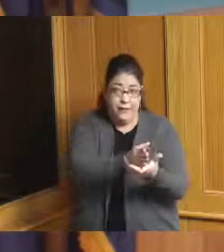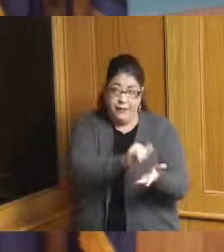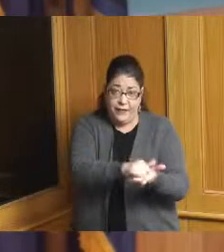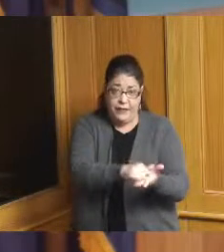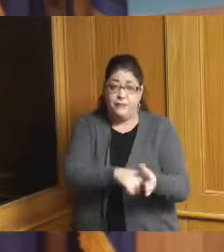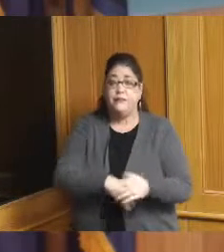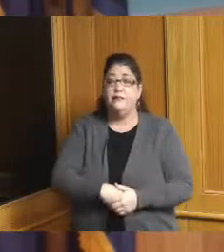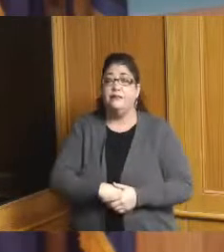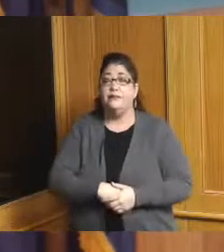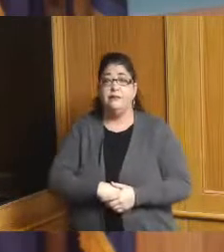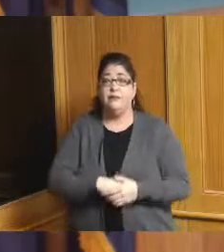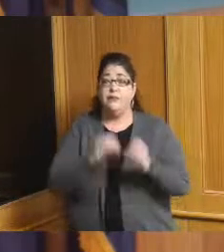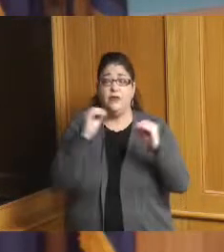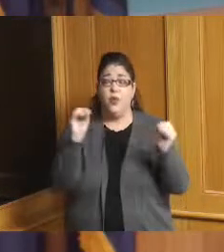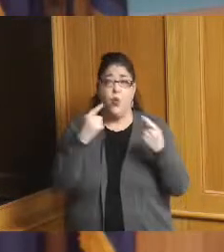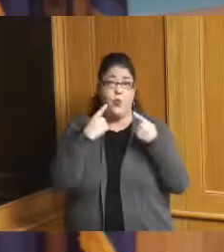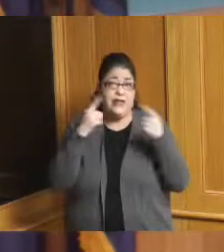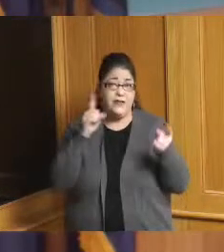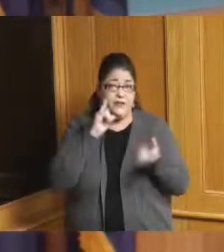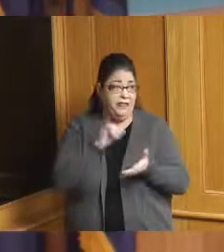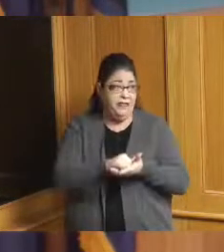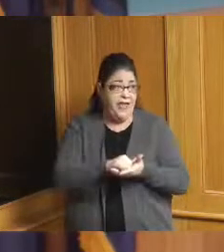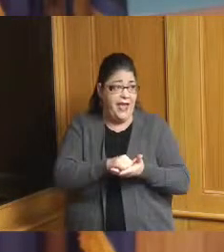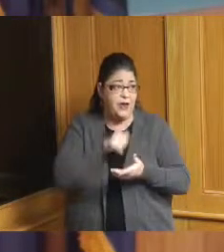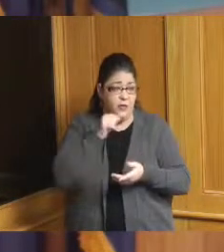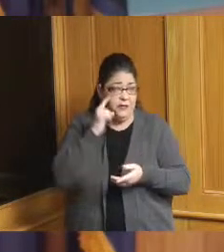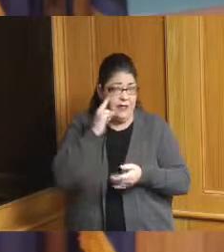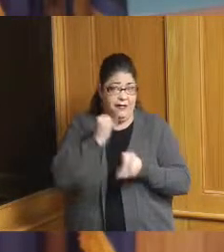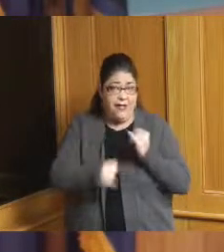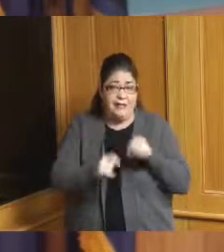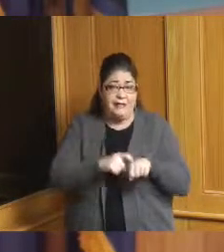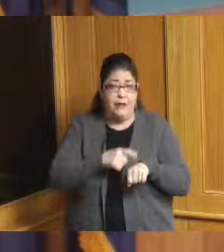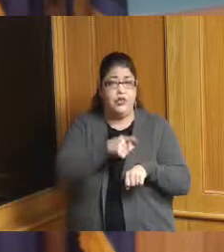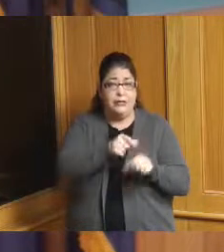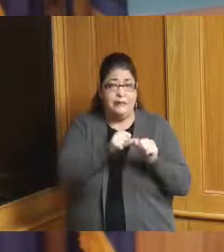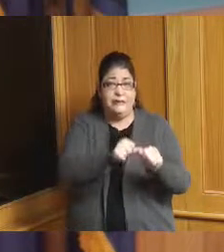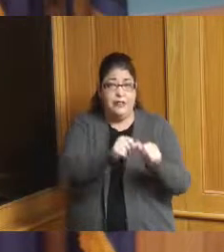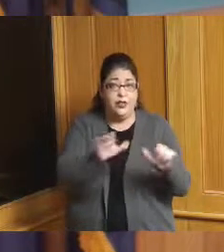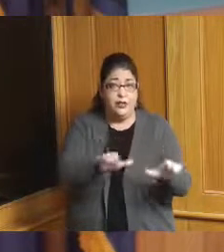there was no resolution I don't think the last one and she still was doing briefings that's